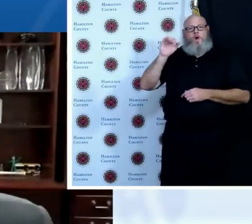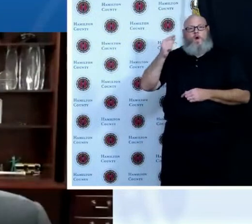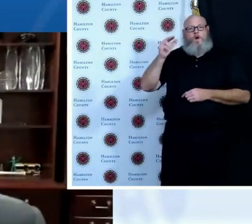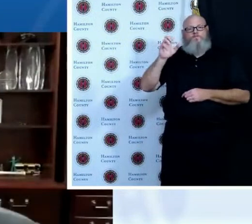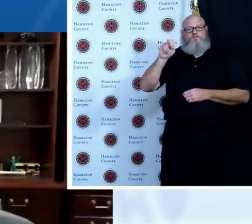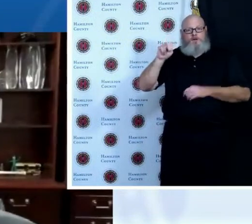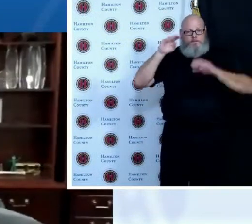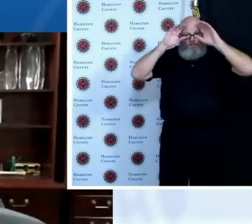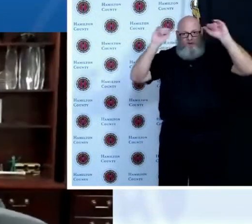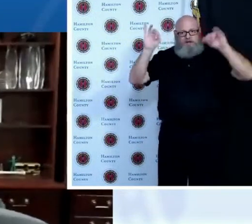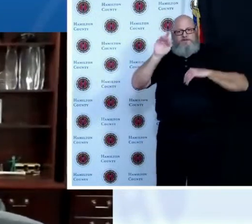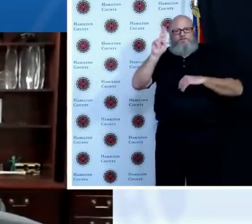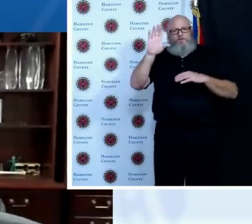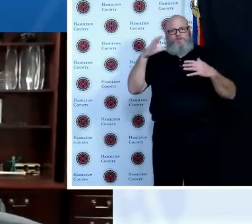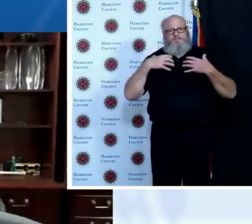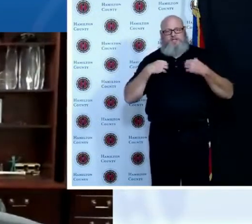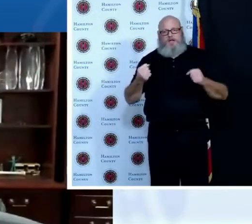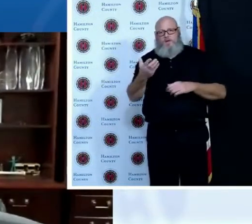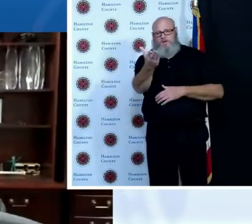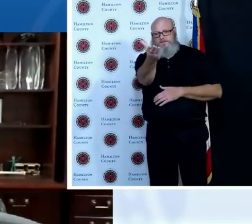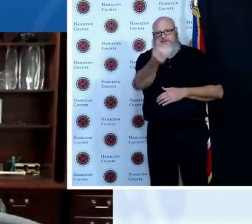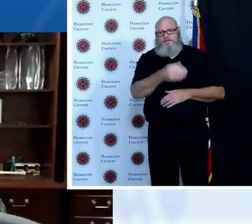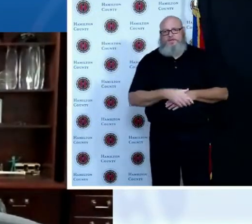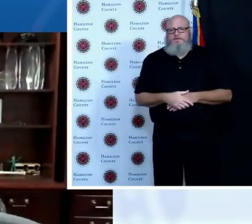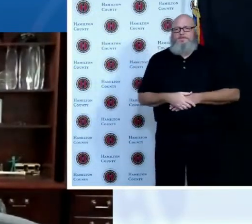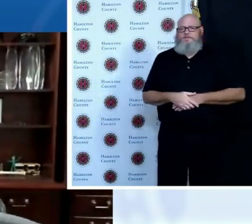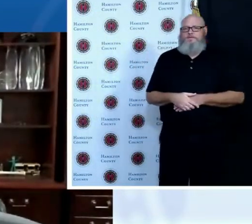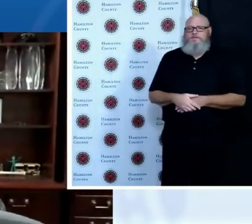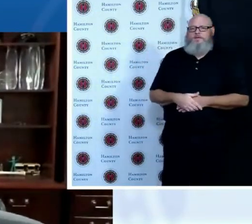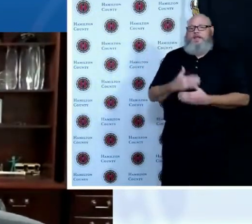Driehaus I appreciate you taking the time having the time and opportunity to speak with you i